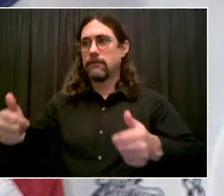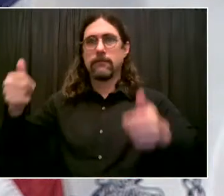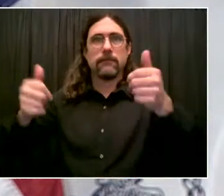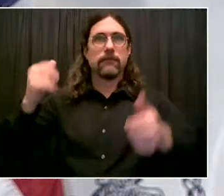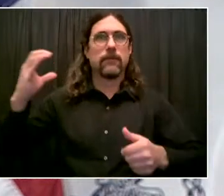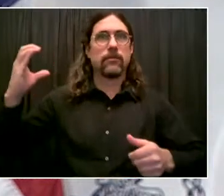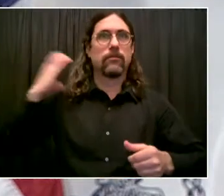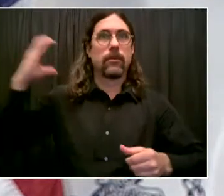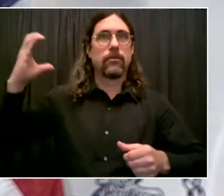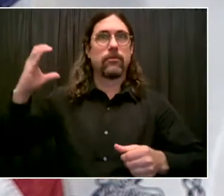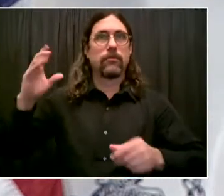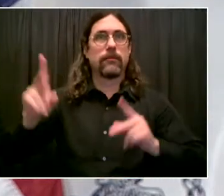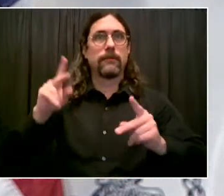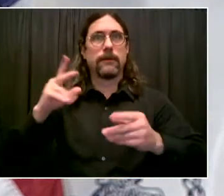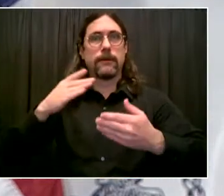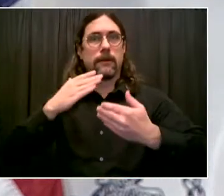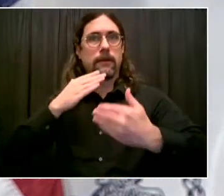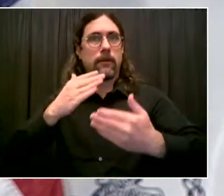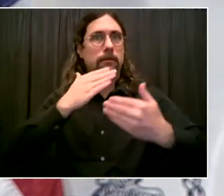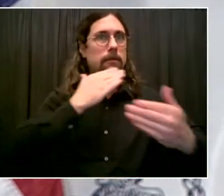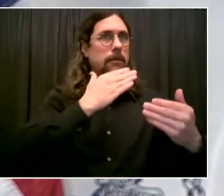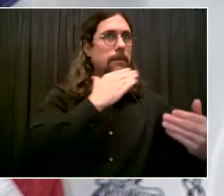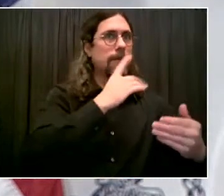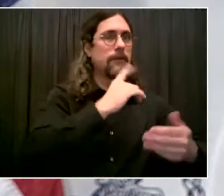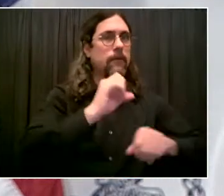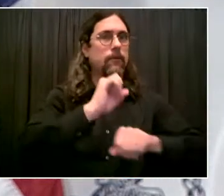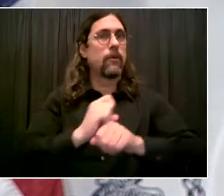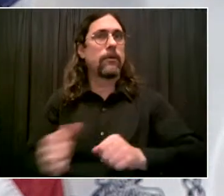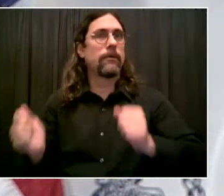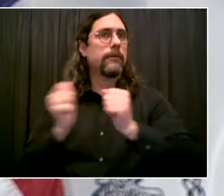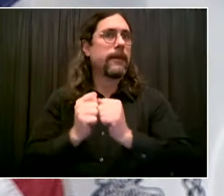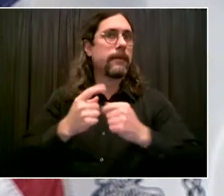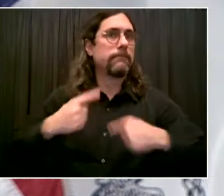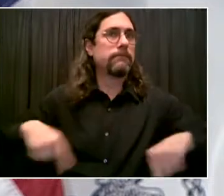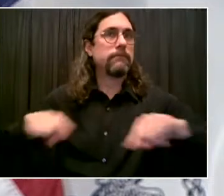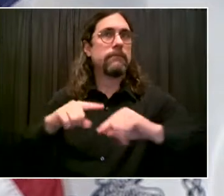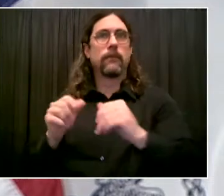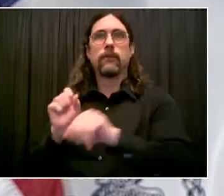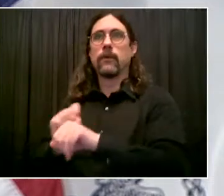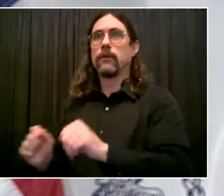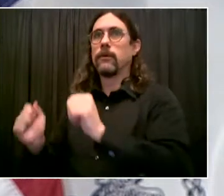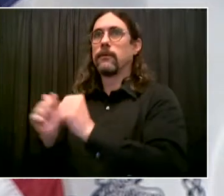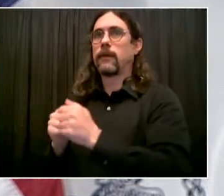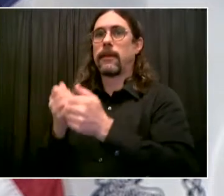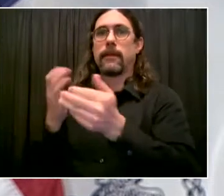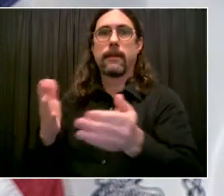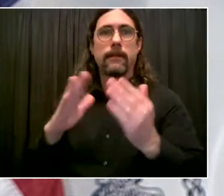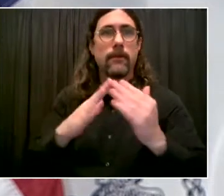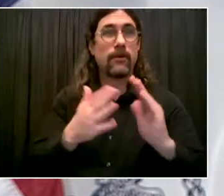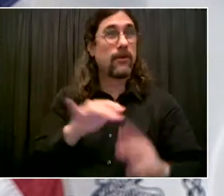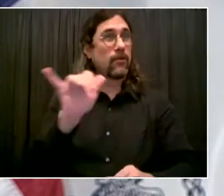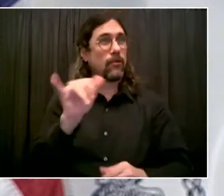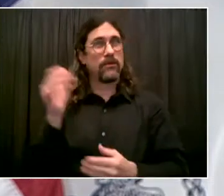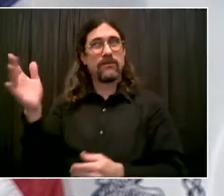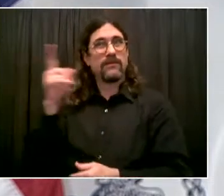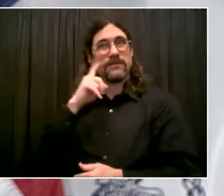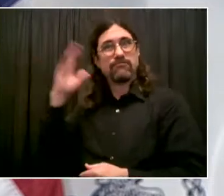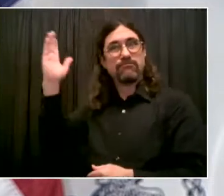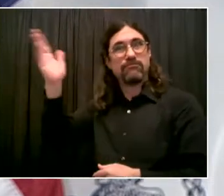OPPORTUNITY. I WANT TO THANK FORMER CHAIR